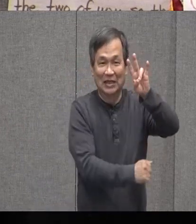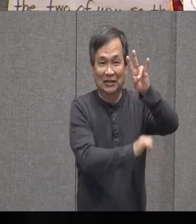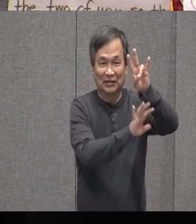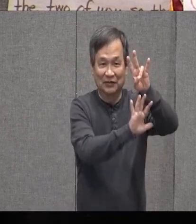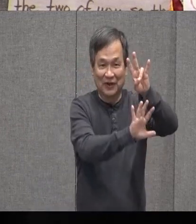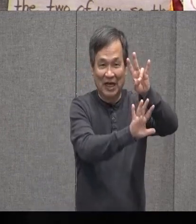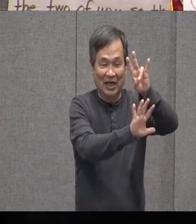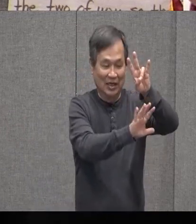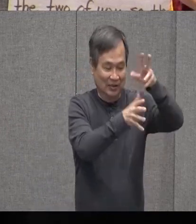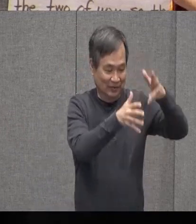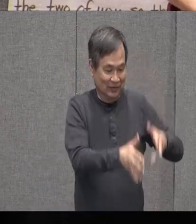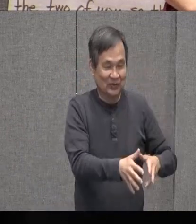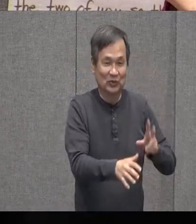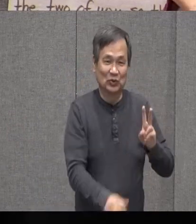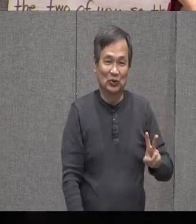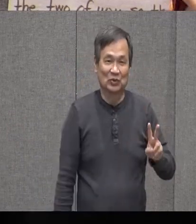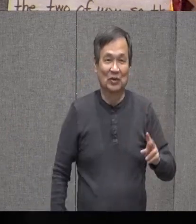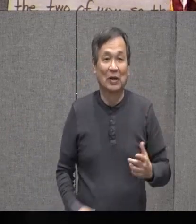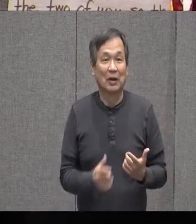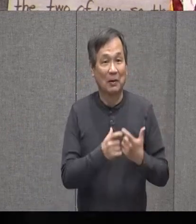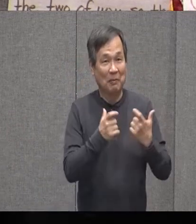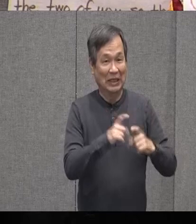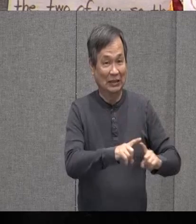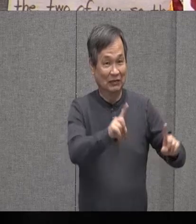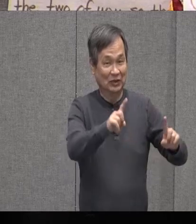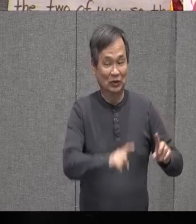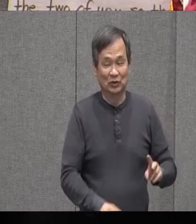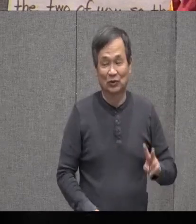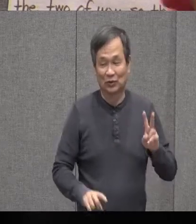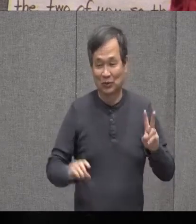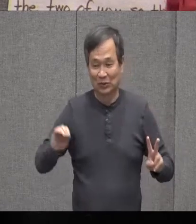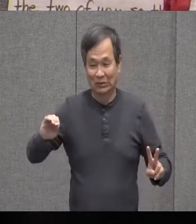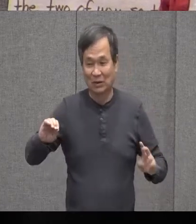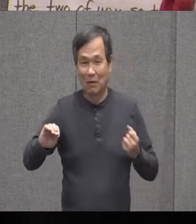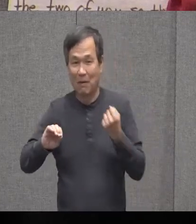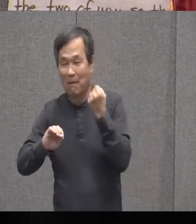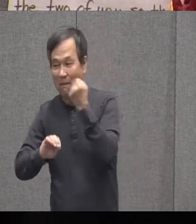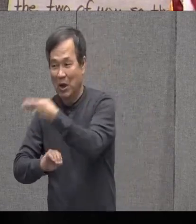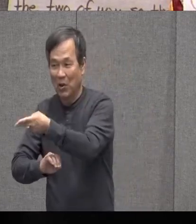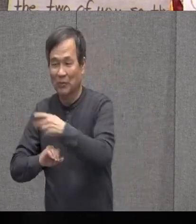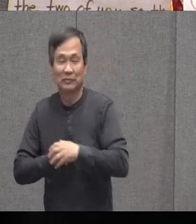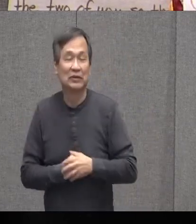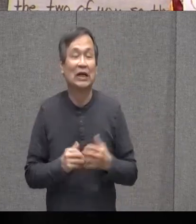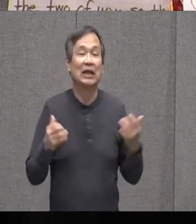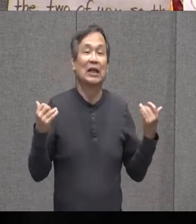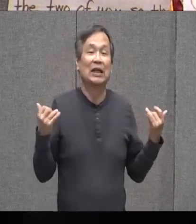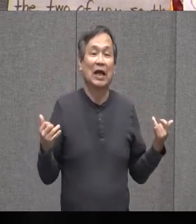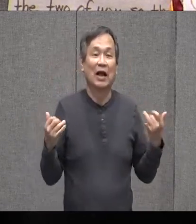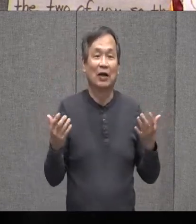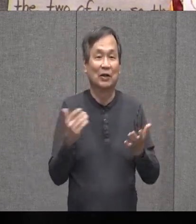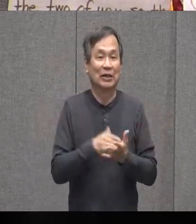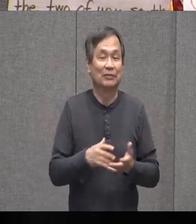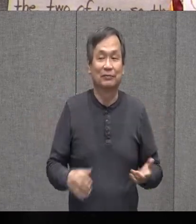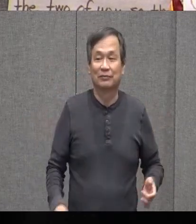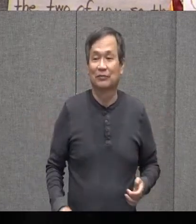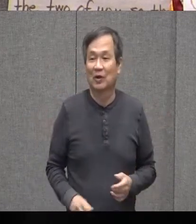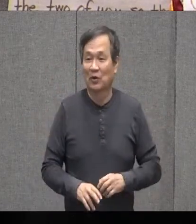So I'm gonna have a bigger difference on that one. She wins again. Alright, two for me. Alright, here we go. Ready?